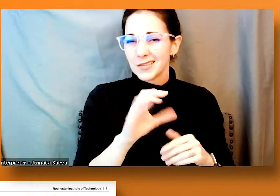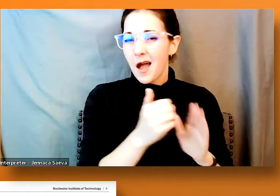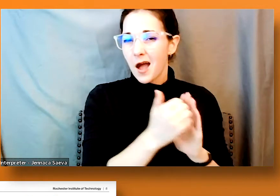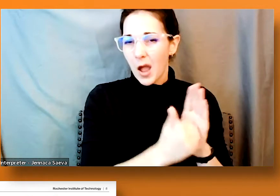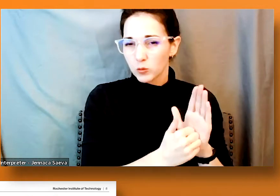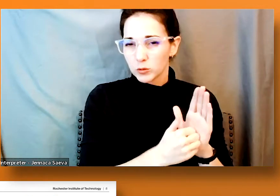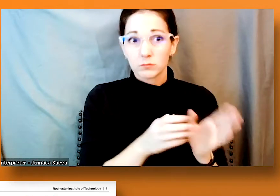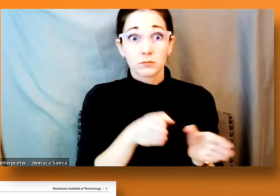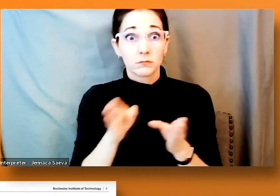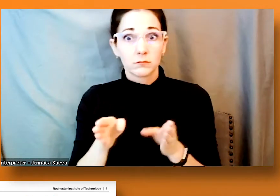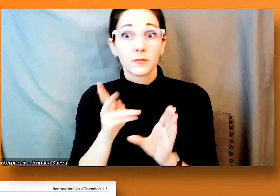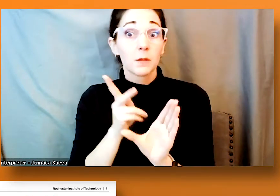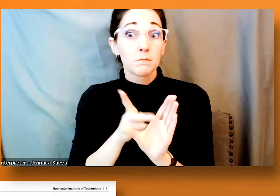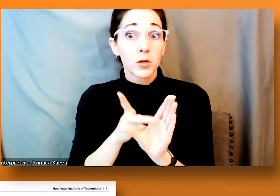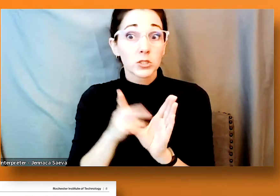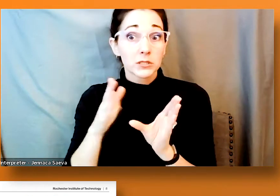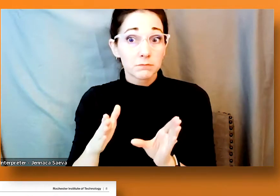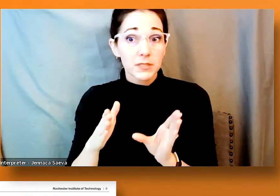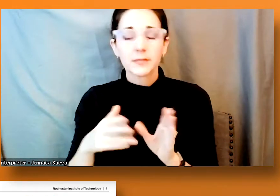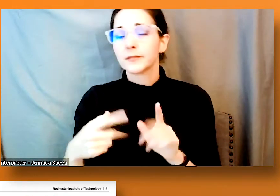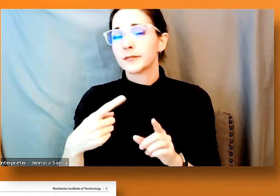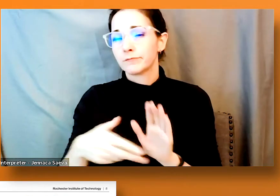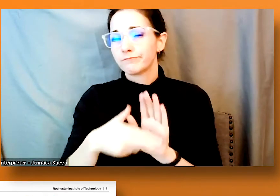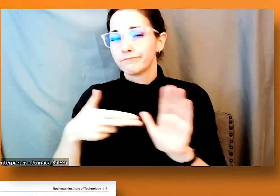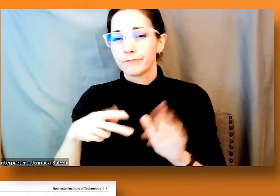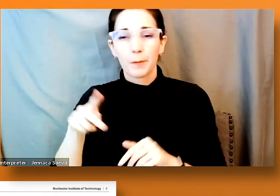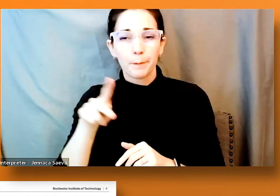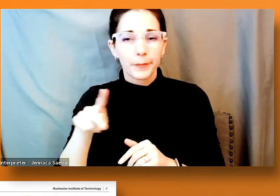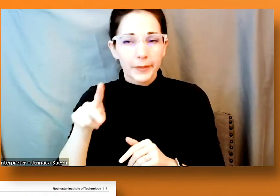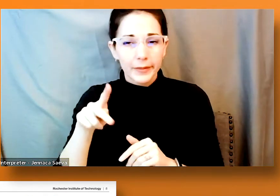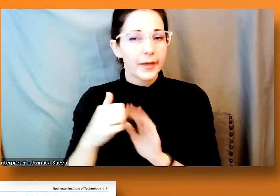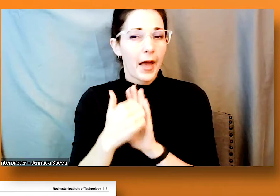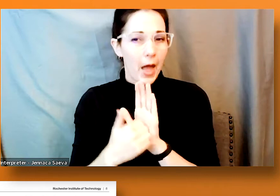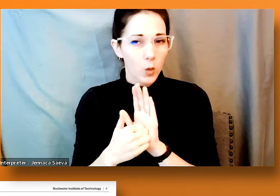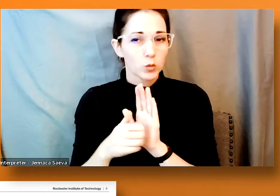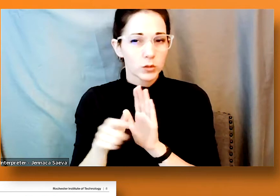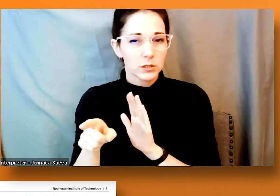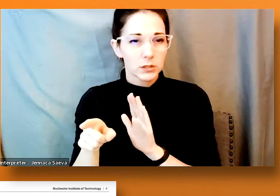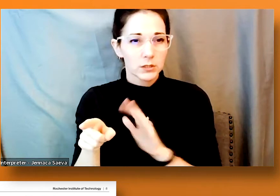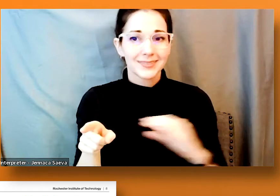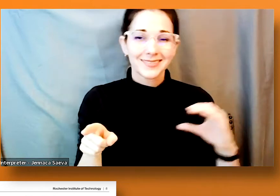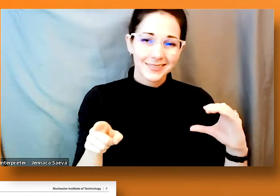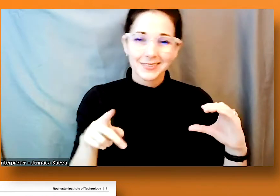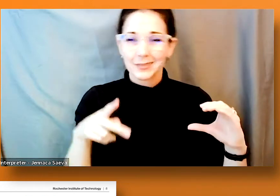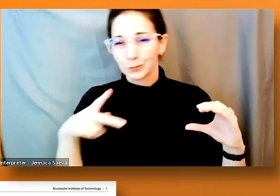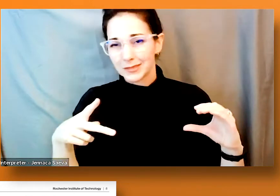and the participant account is called a P account. Those usually have categories